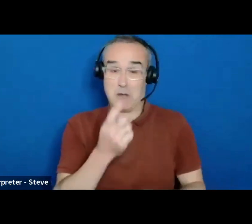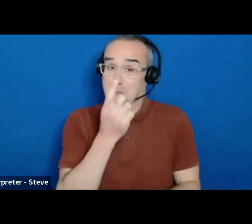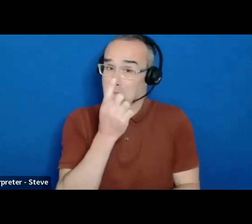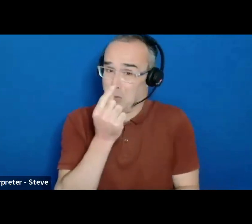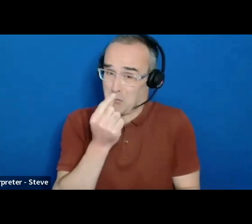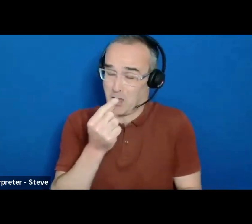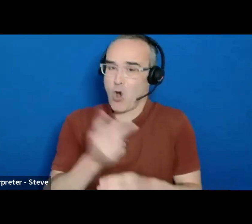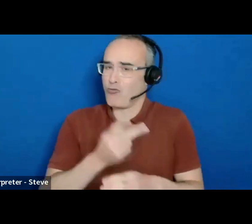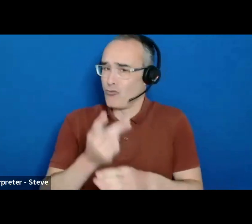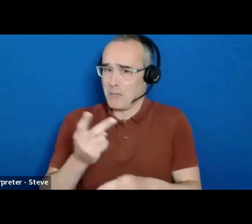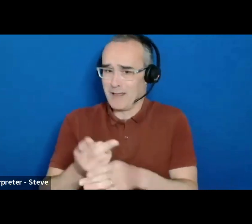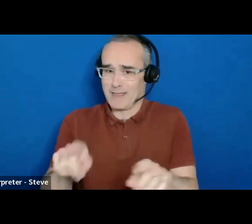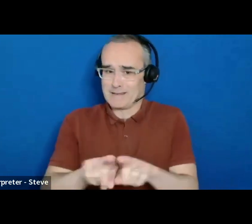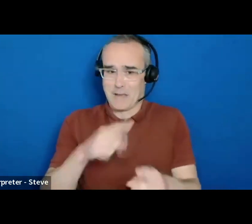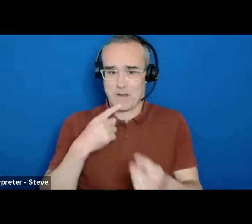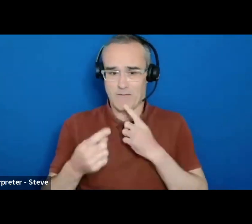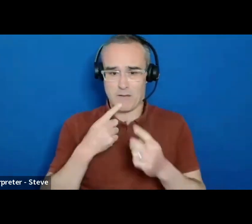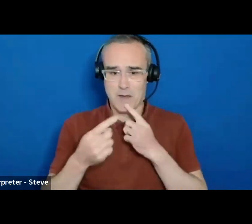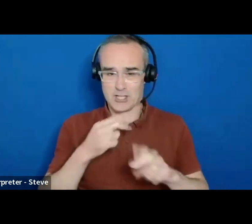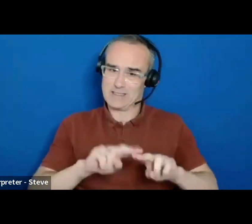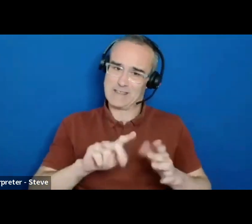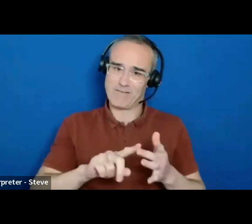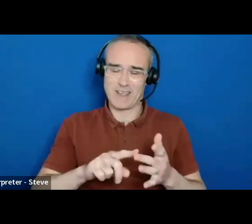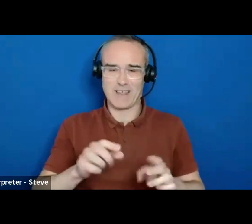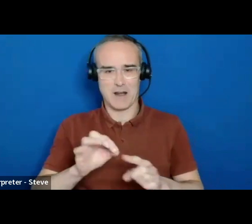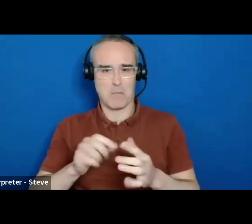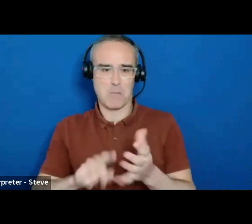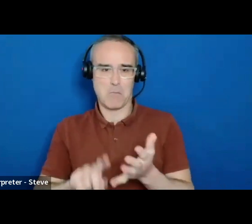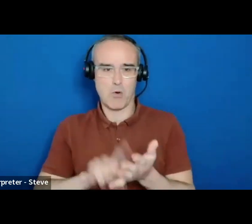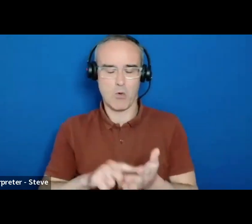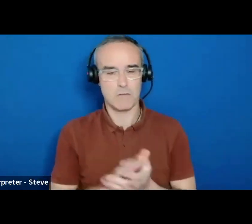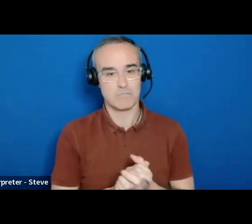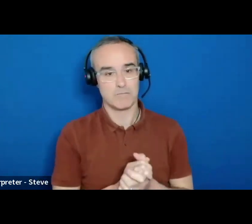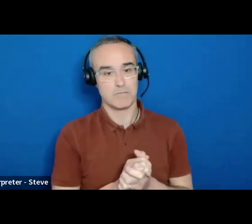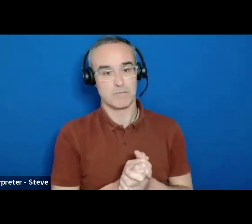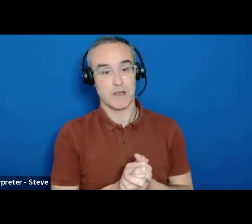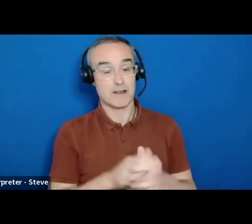anything that's previously been said. The Ministry of Justice, as you can probably guess,